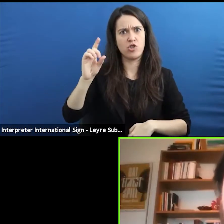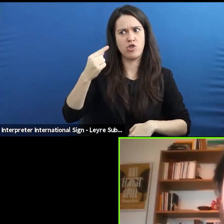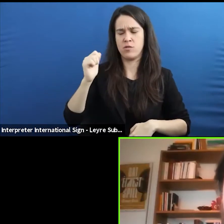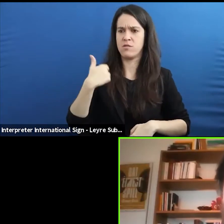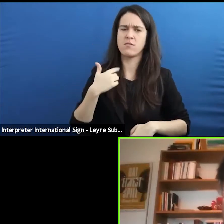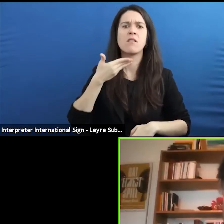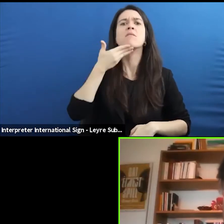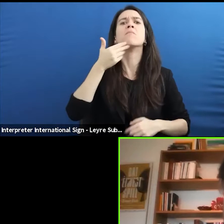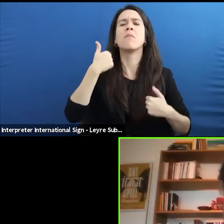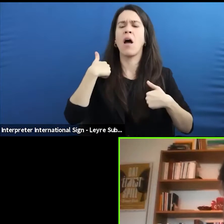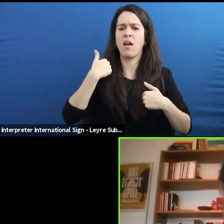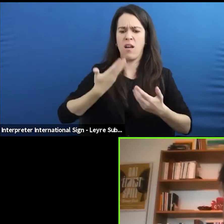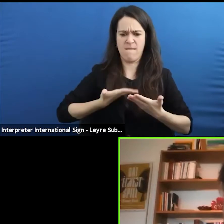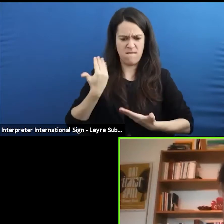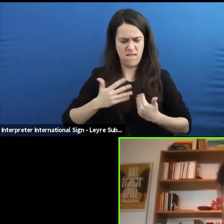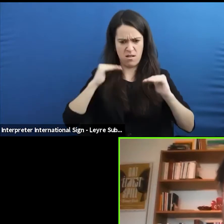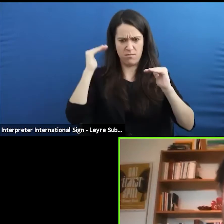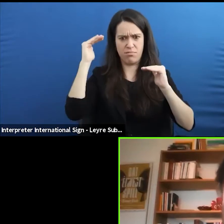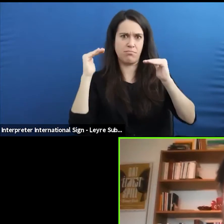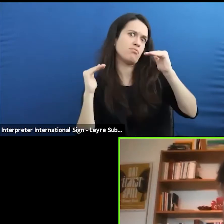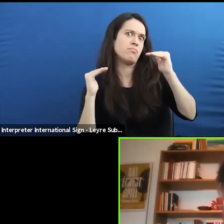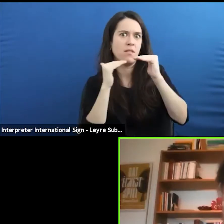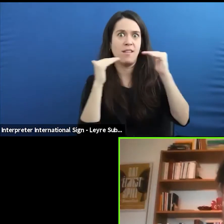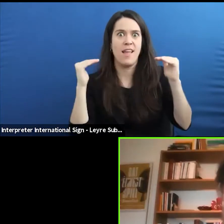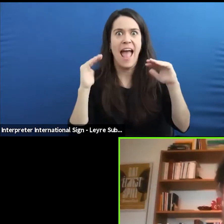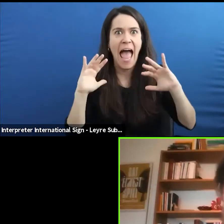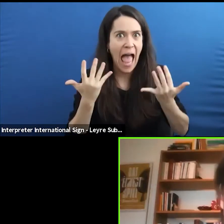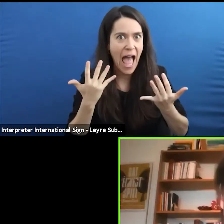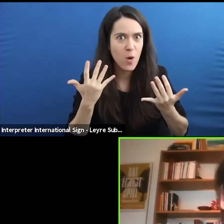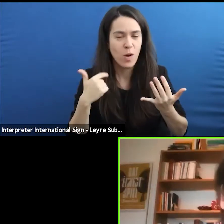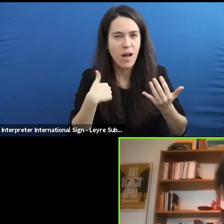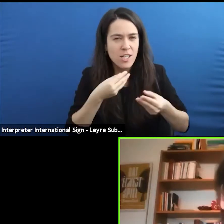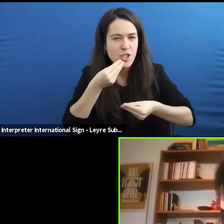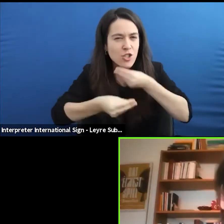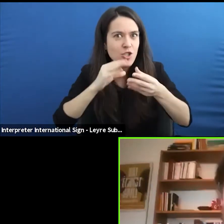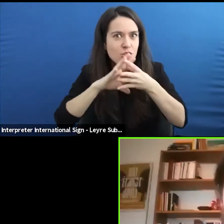in our performances. To whom are we telling them and what can we learn from each other.We've